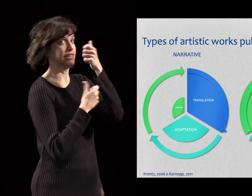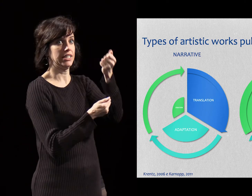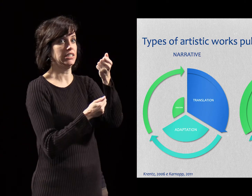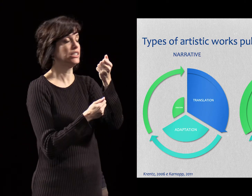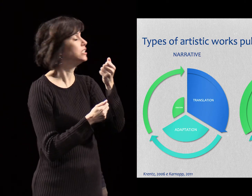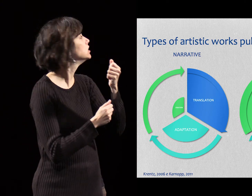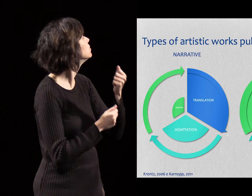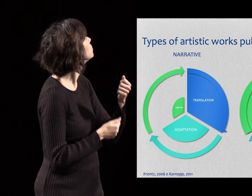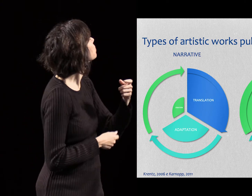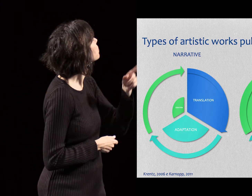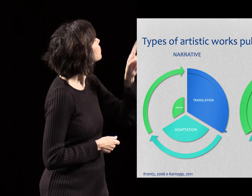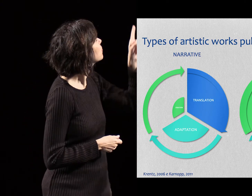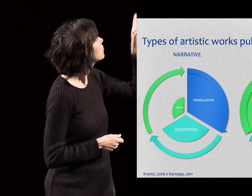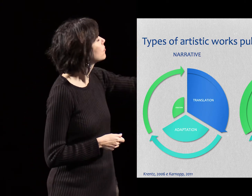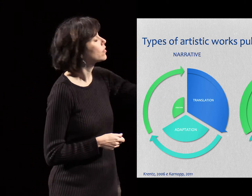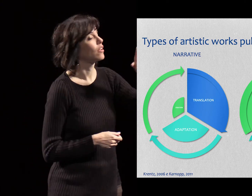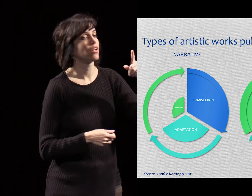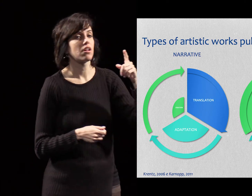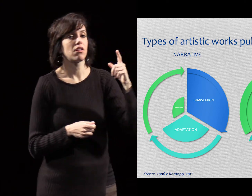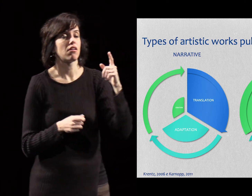Now, this graph here is interesting.